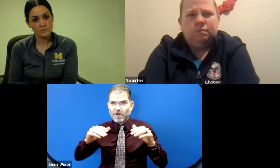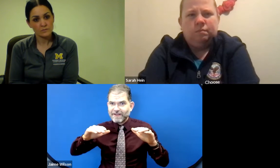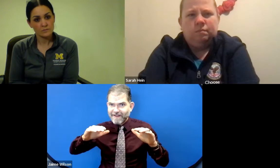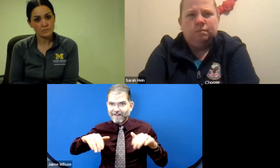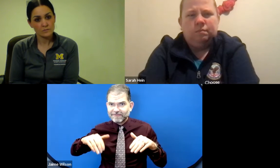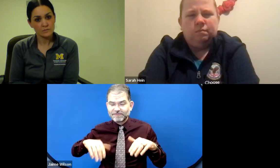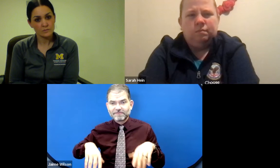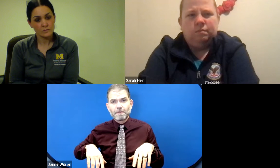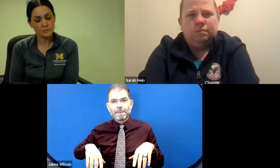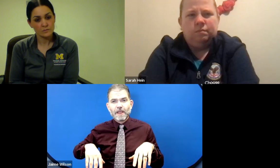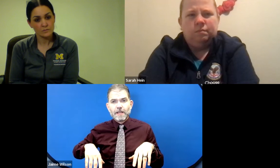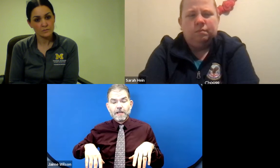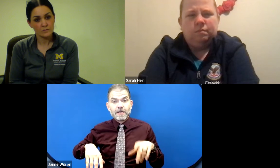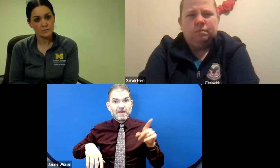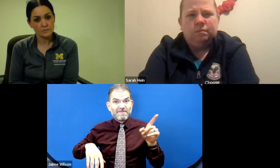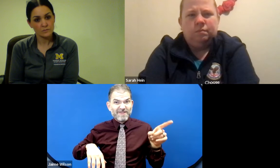ASL Interpreter: Unfortunately, there's no cure yet.